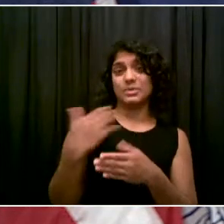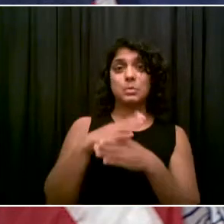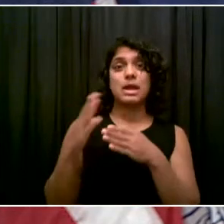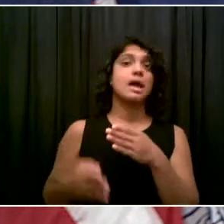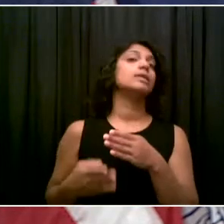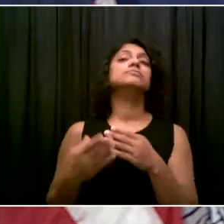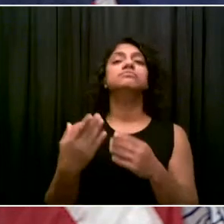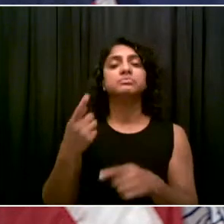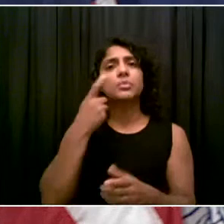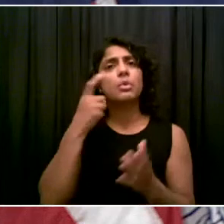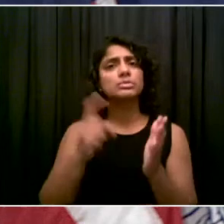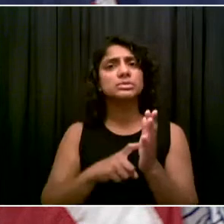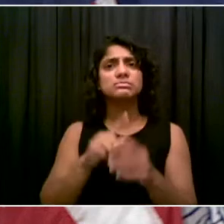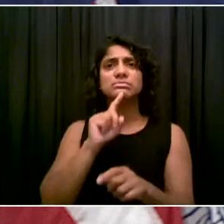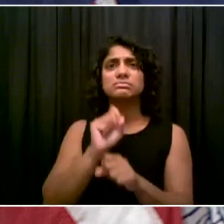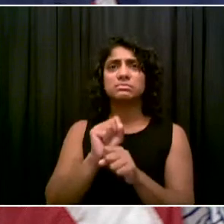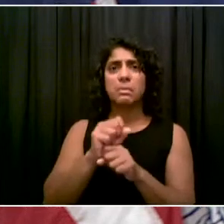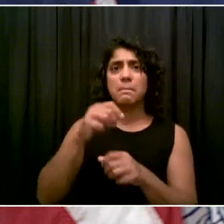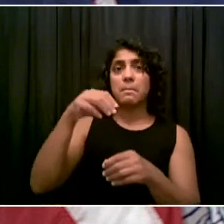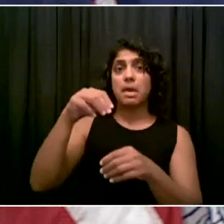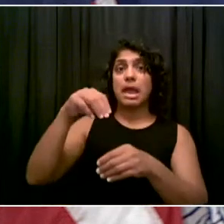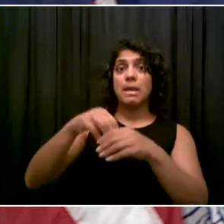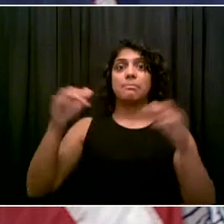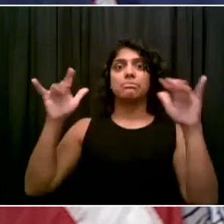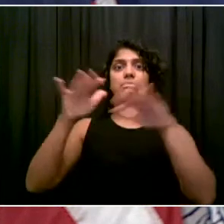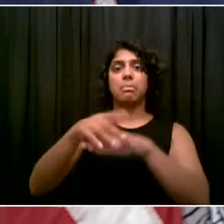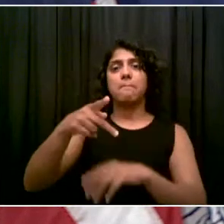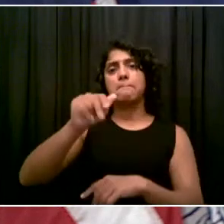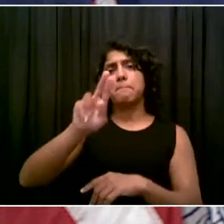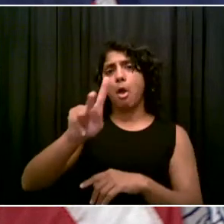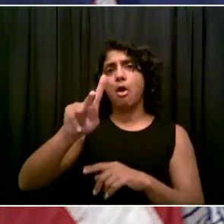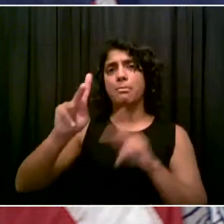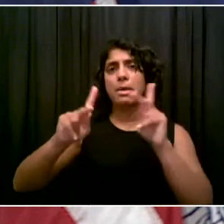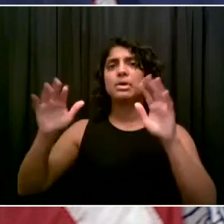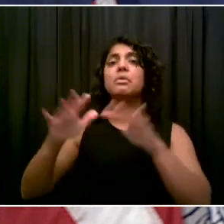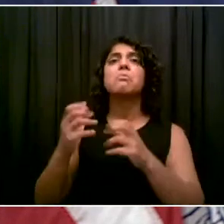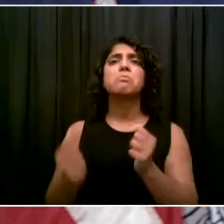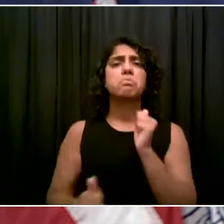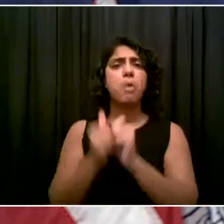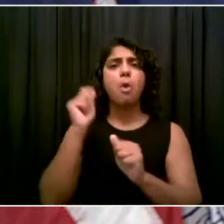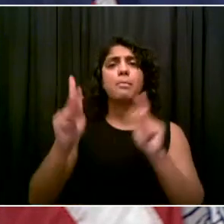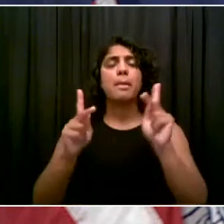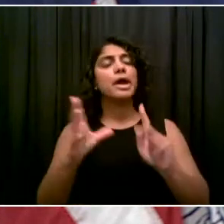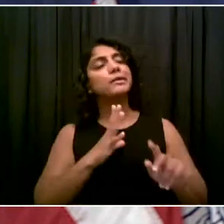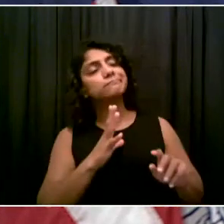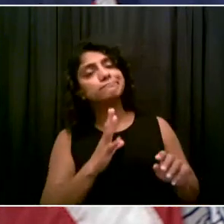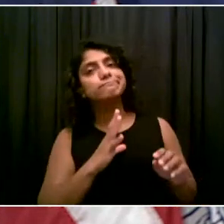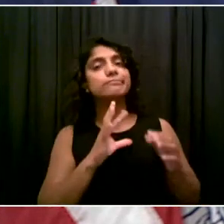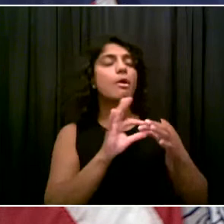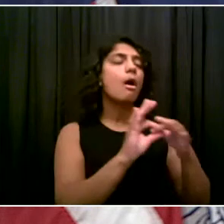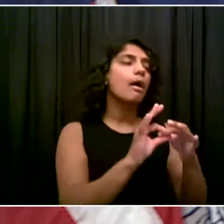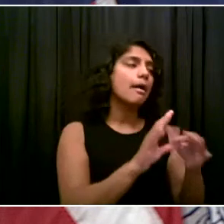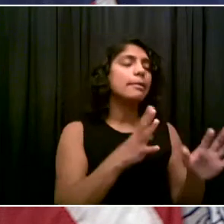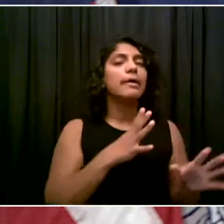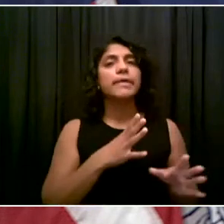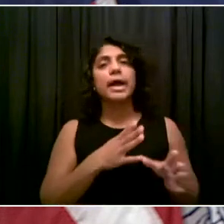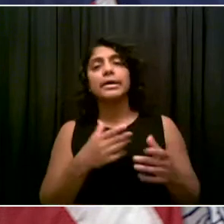MANY WAYS THAT SHOULD HAVE CONSEQUENCES. SOMEONE SHOULD HAVE THANE SWER TO THAT AND PAY THAT SUMMONS. I WANT TO BE CLEAR, WHAT WE SAW AGAIN THIS WEEKEND WAS A SMALL NUMBER